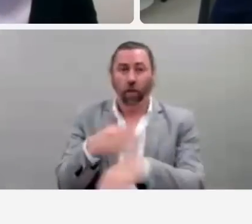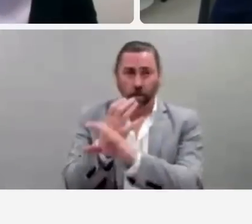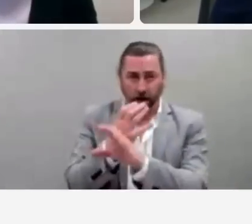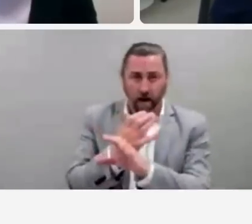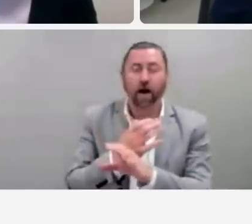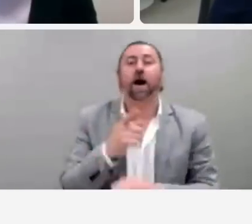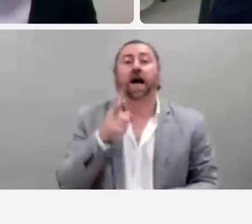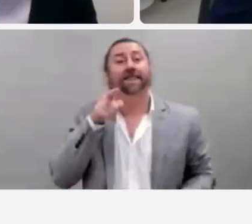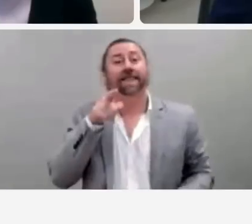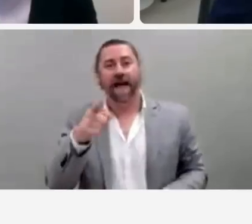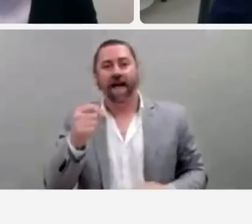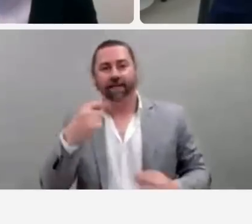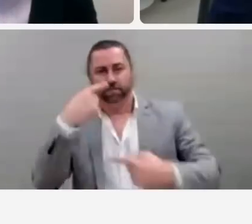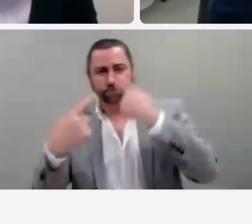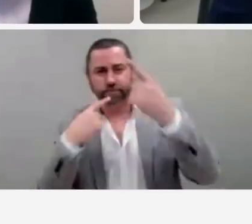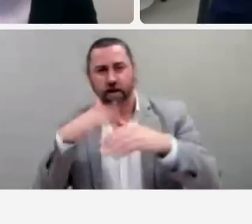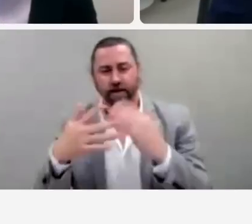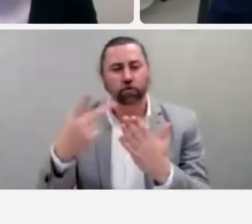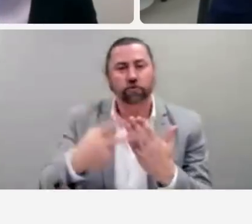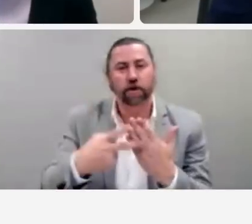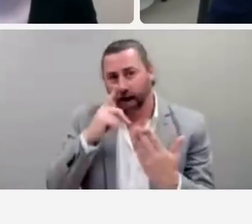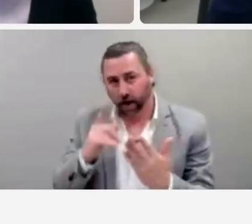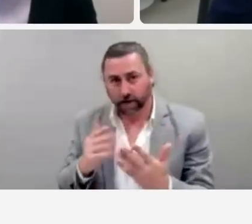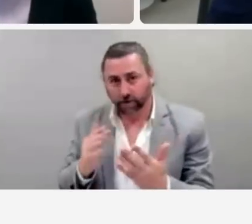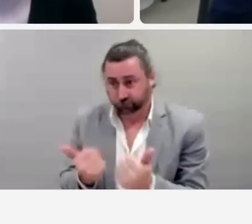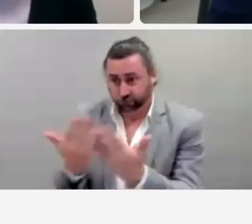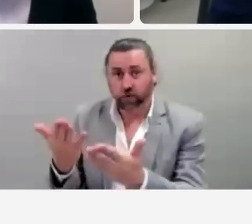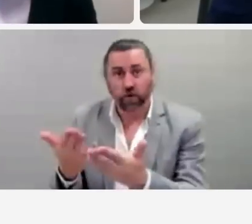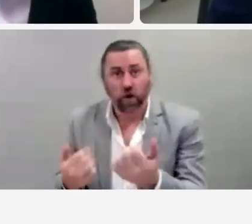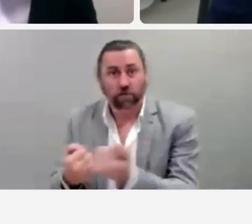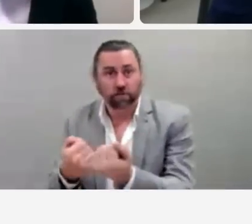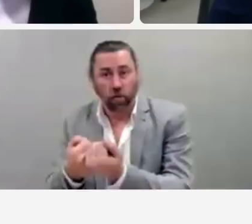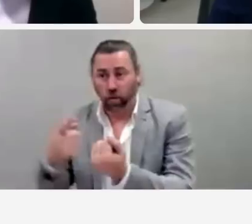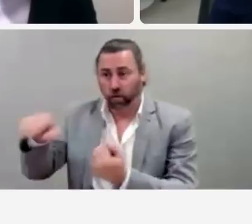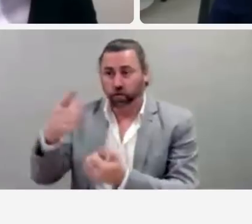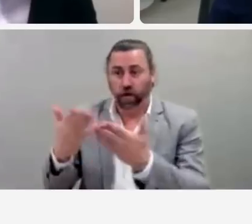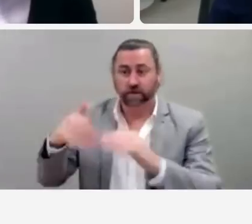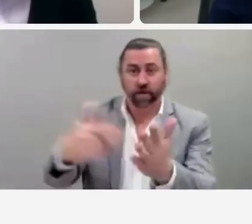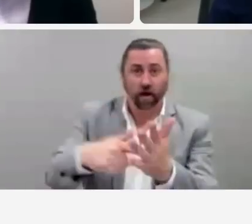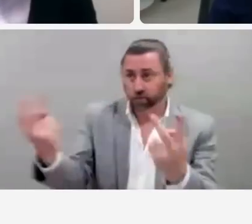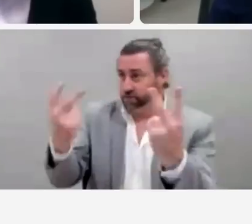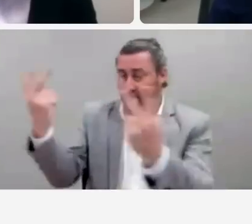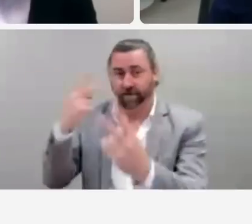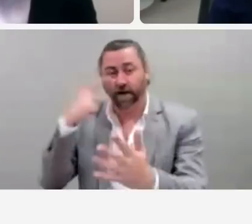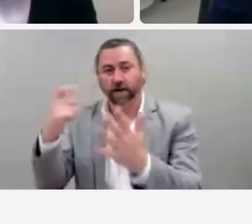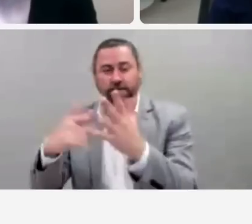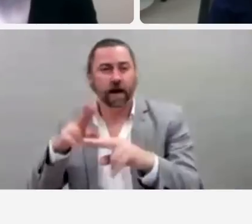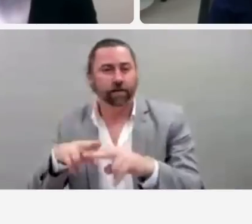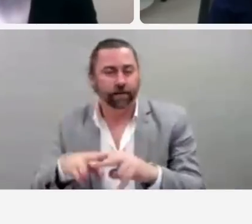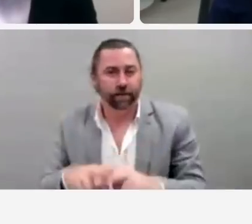that will support providers to get better workforce and in that webinar we'll actually be providing more